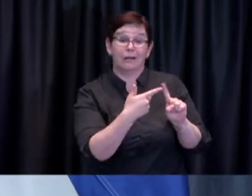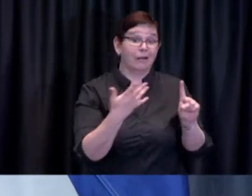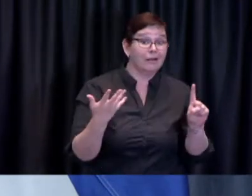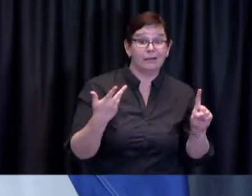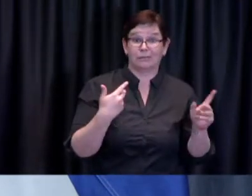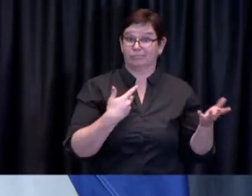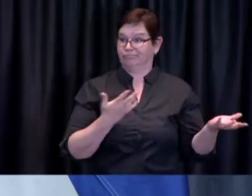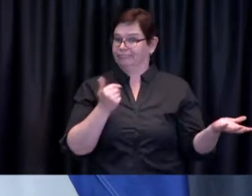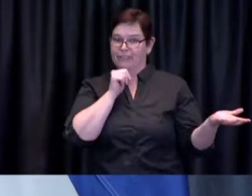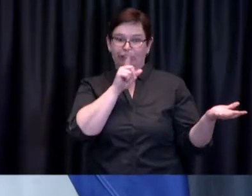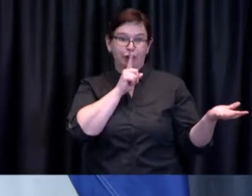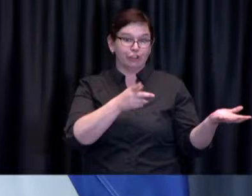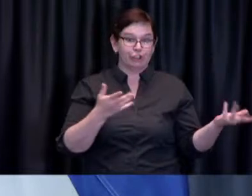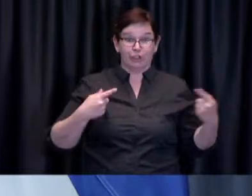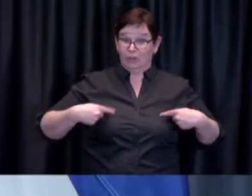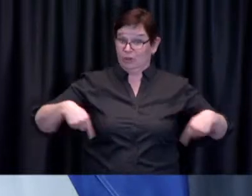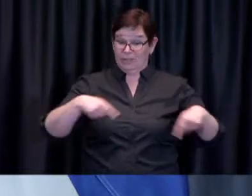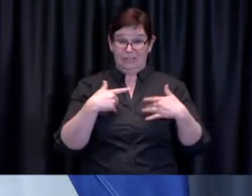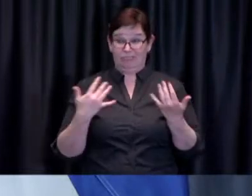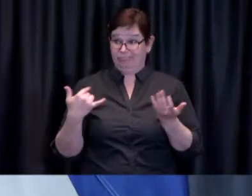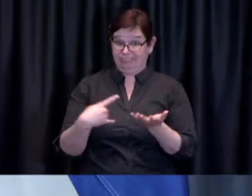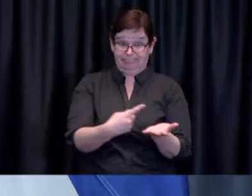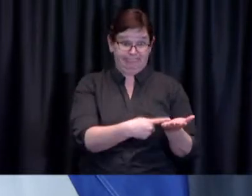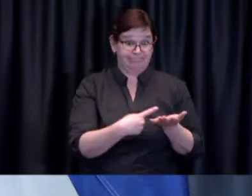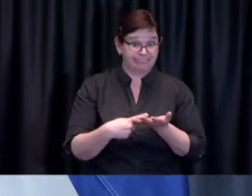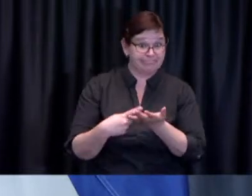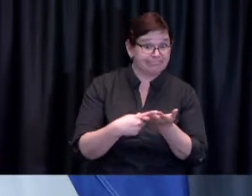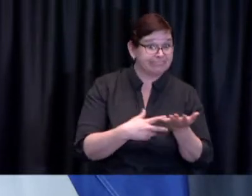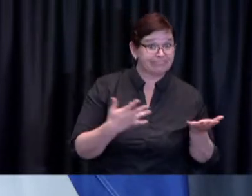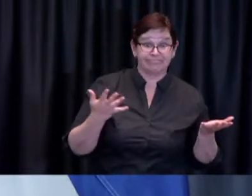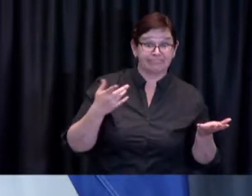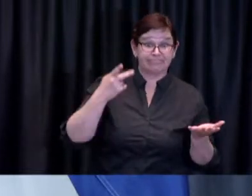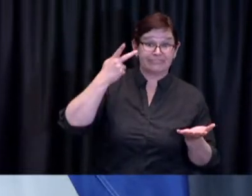sure we sit ready to offer our advice and our comment on this as we have on many other matters